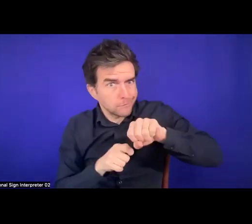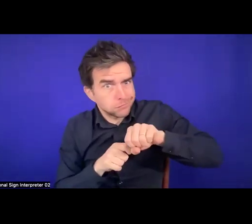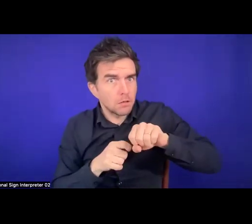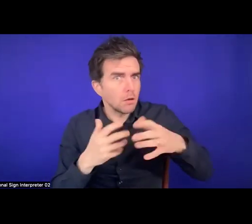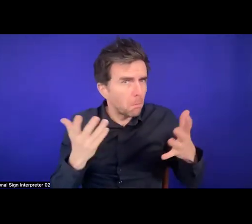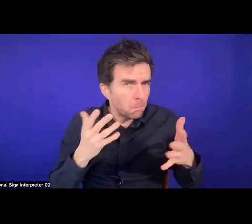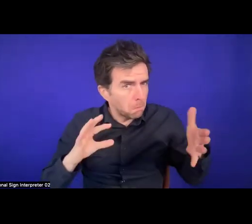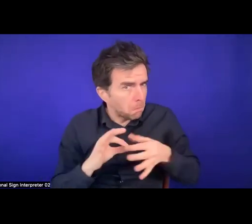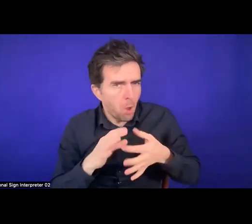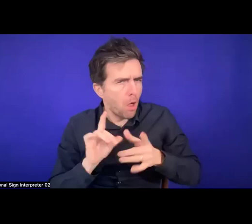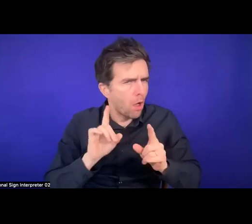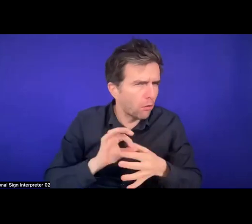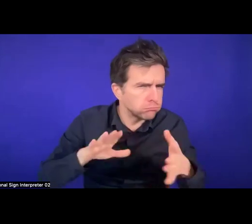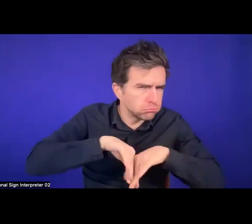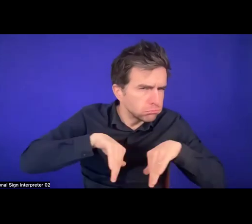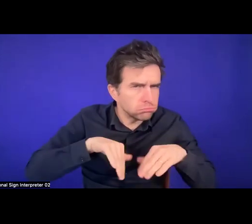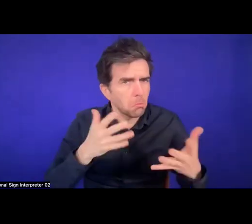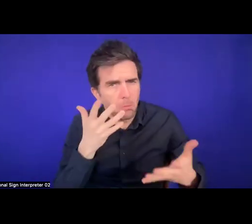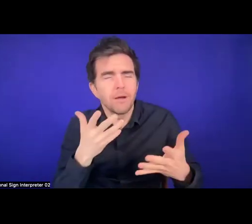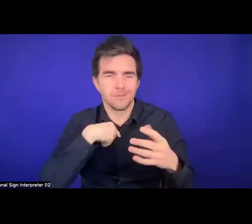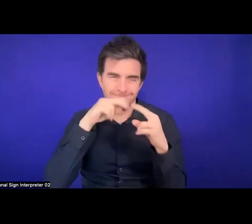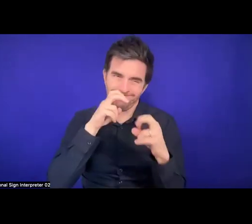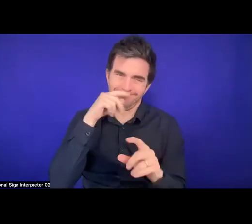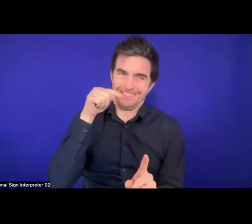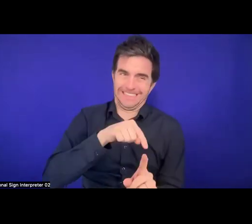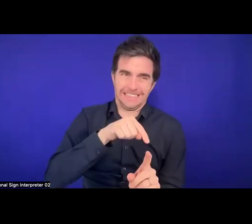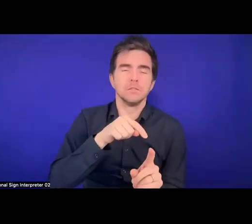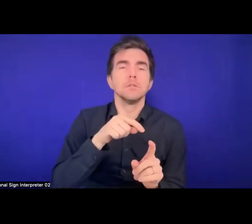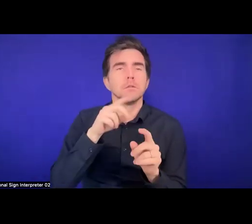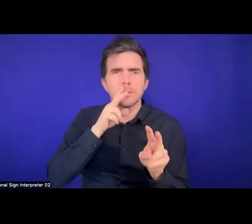equitable and fair access to health services, especially long-term care. Long-term